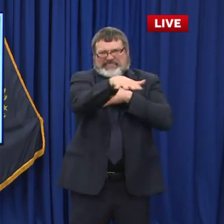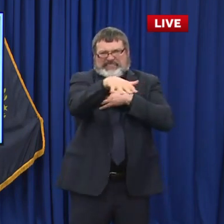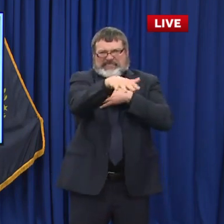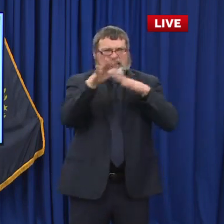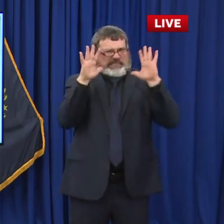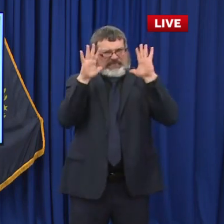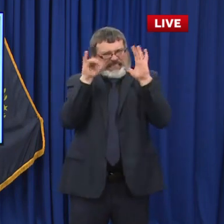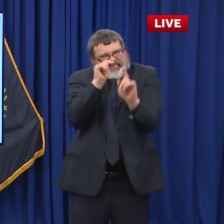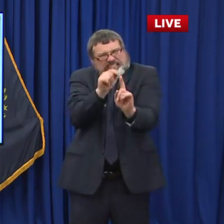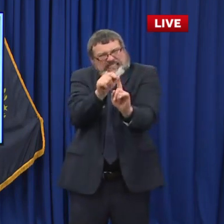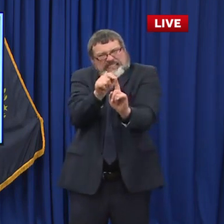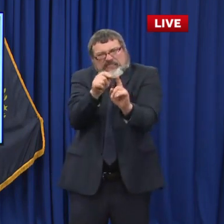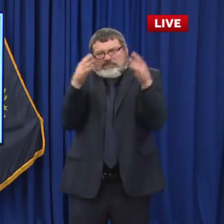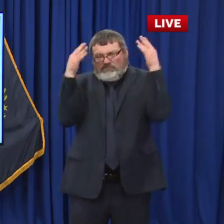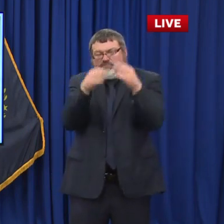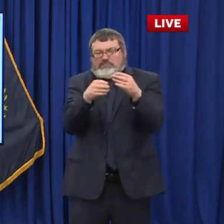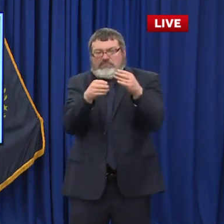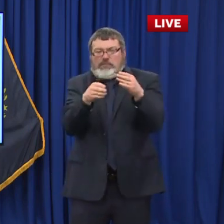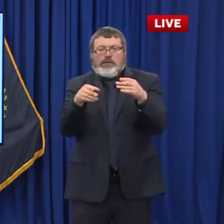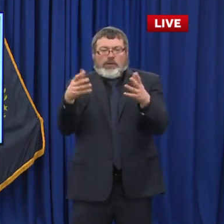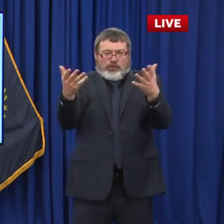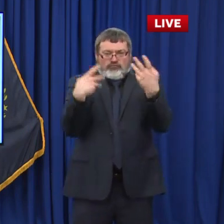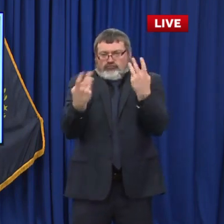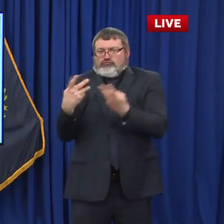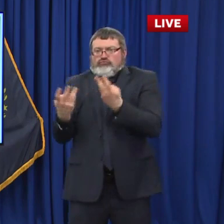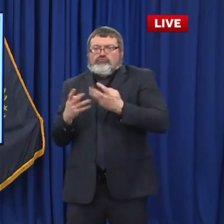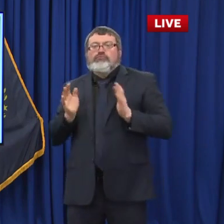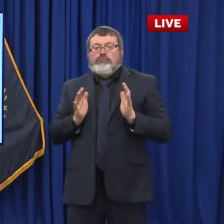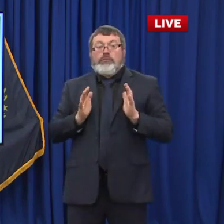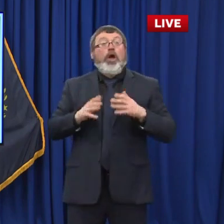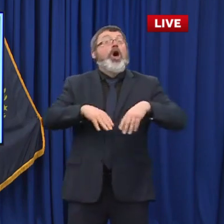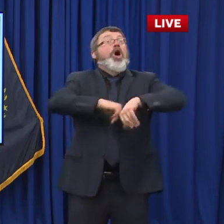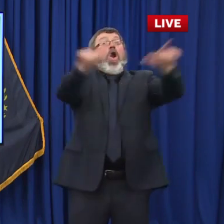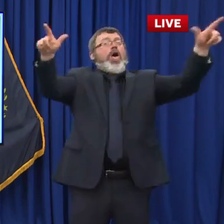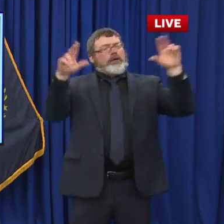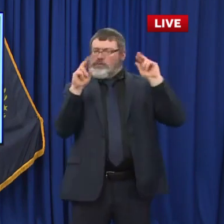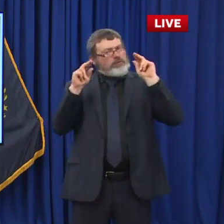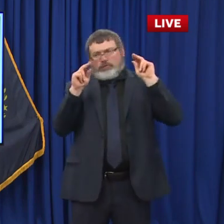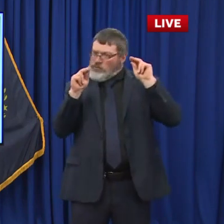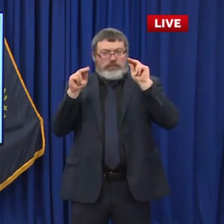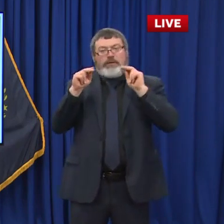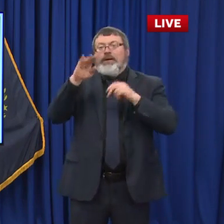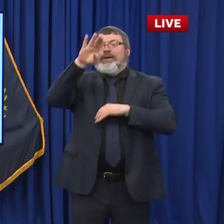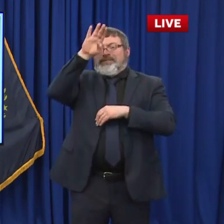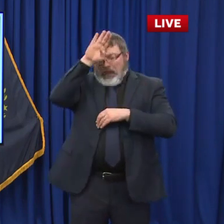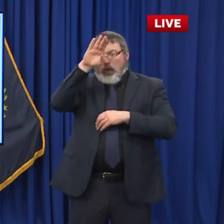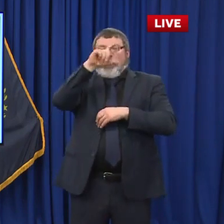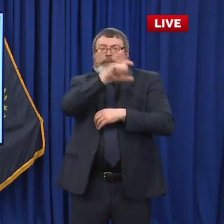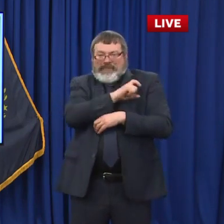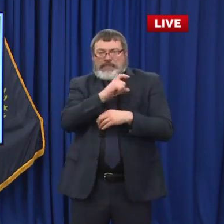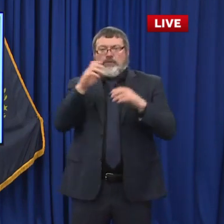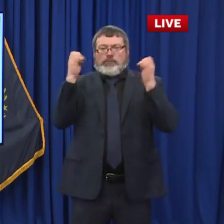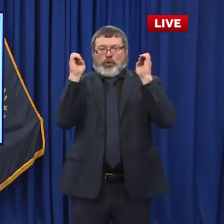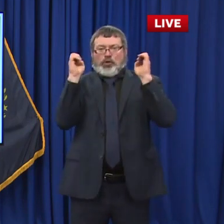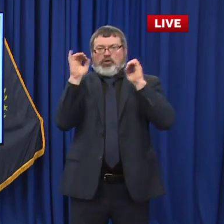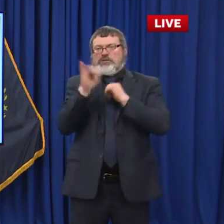SO WE’RE GOING TO FUNNEL ALL OF OUR FIRST RESPONDERS POLICE FIRE EMS IN OUR IN OUR LOCATION P.